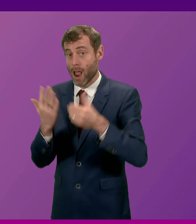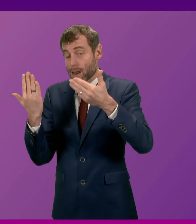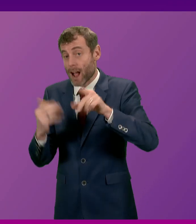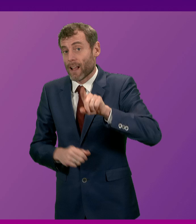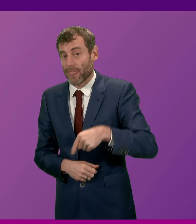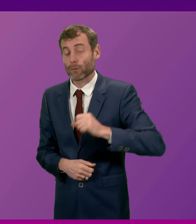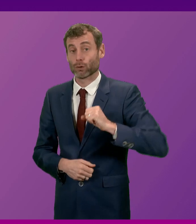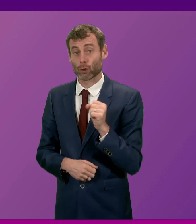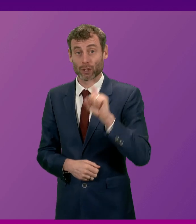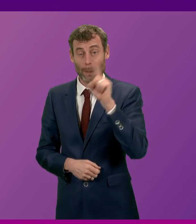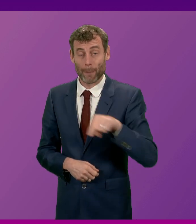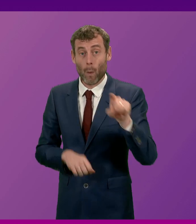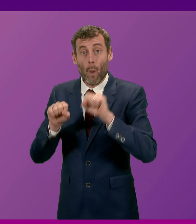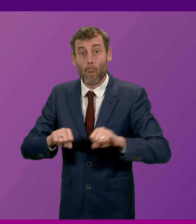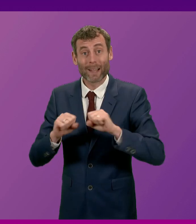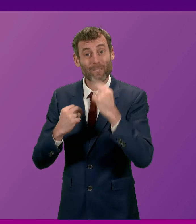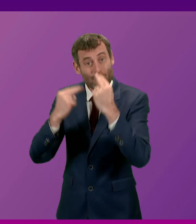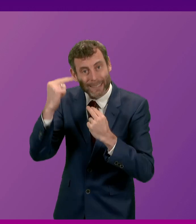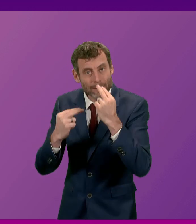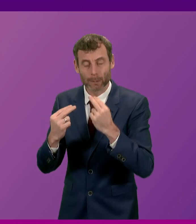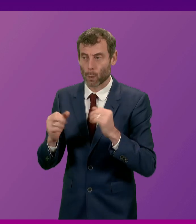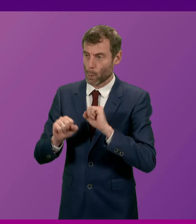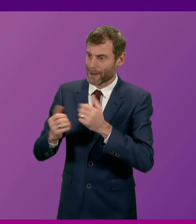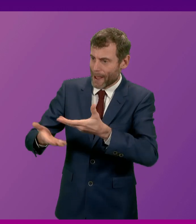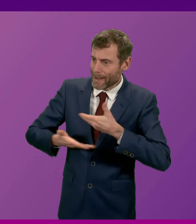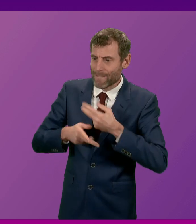assessment or a care-at-home package right now. The number of care homes in